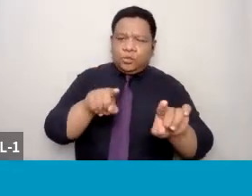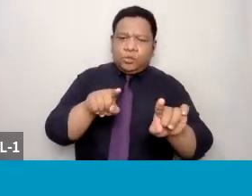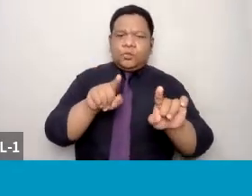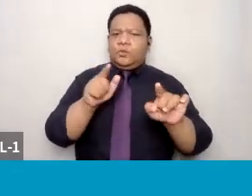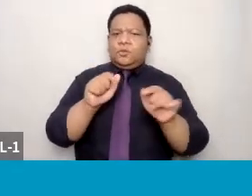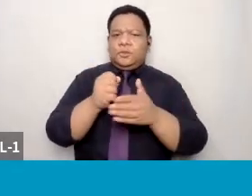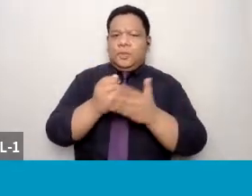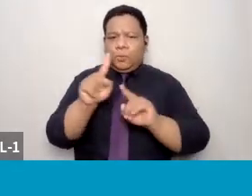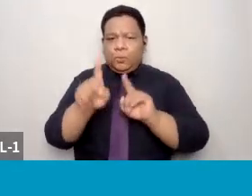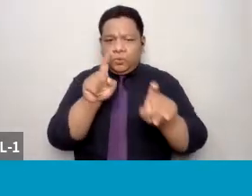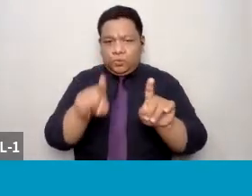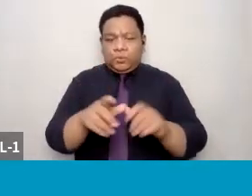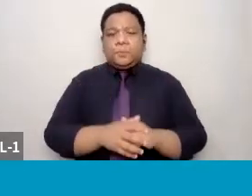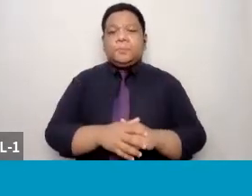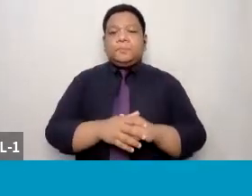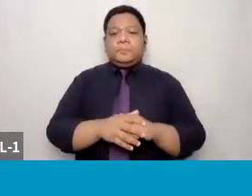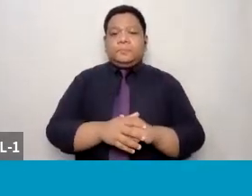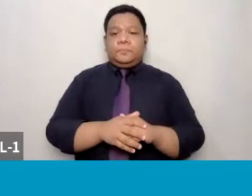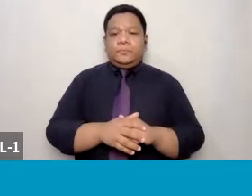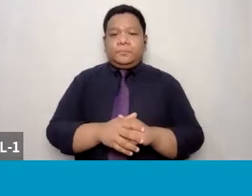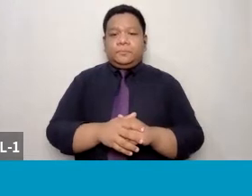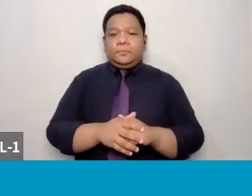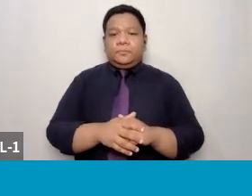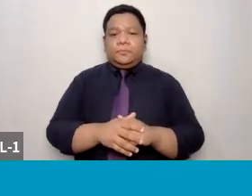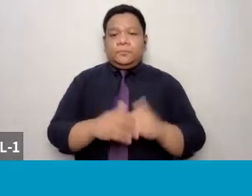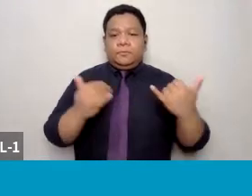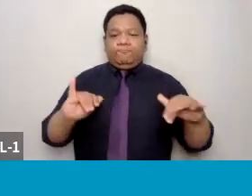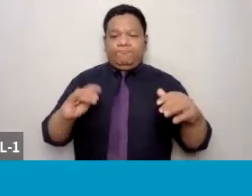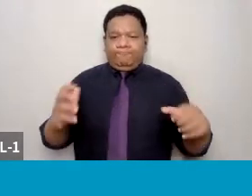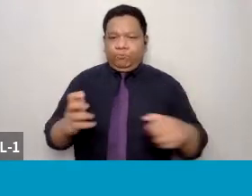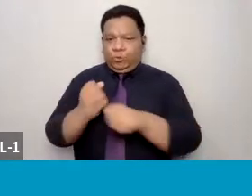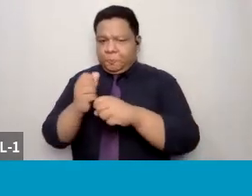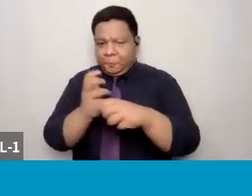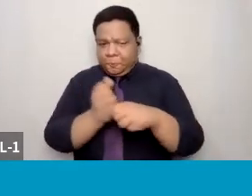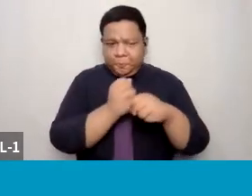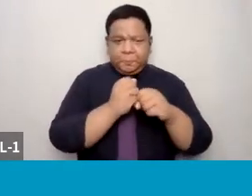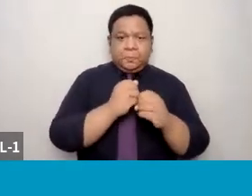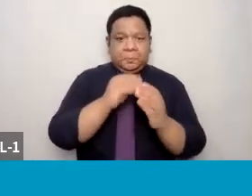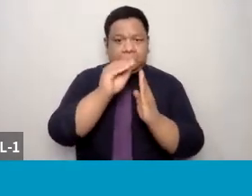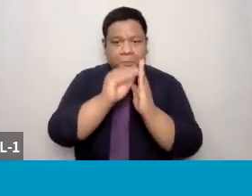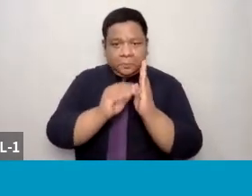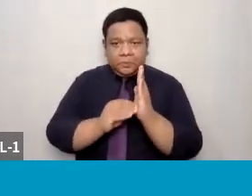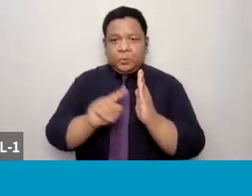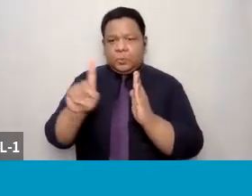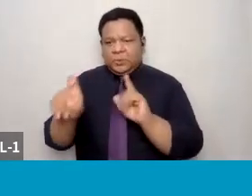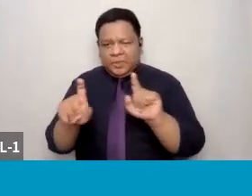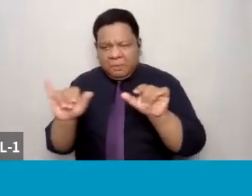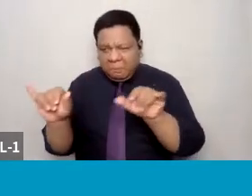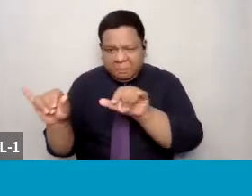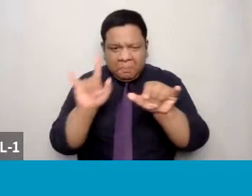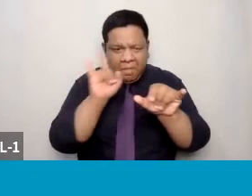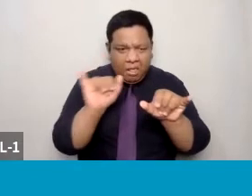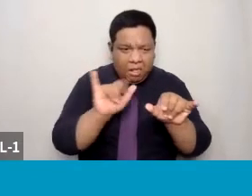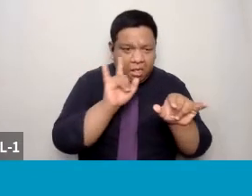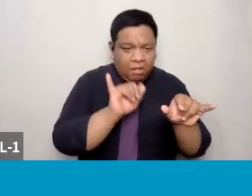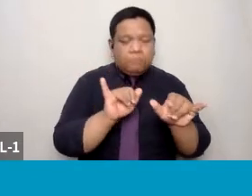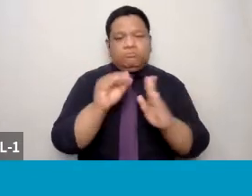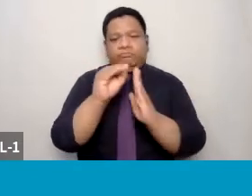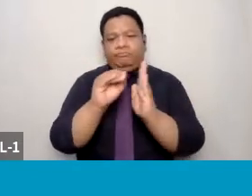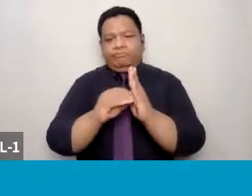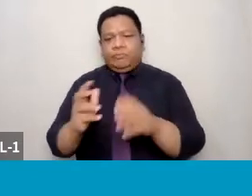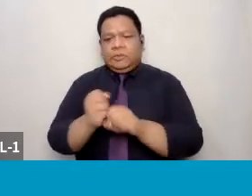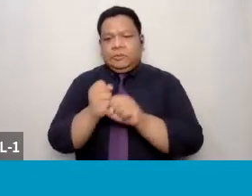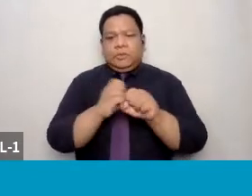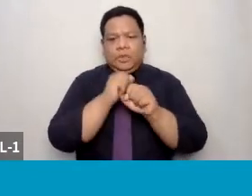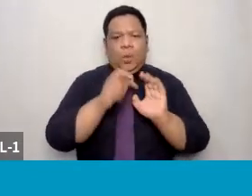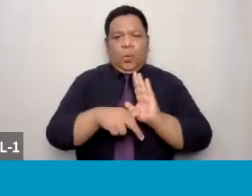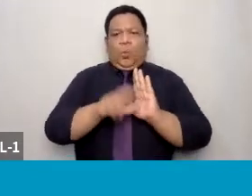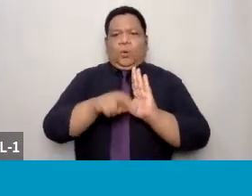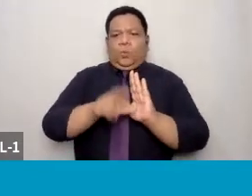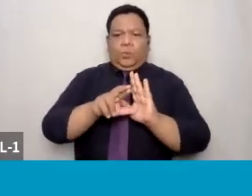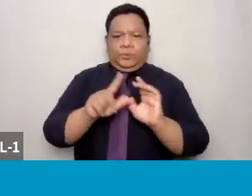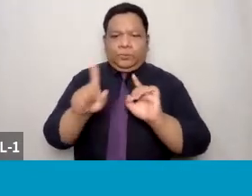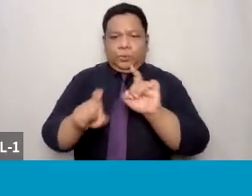And we are now lumping together the similar questions so we don’t have to ask our panelists repeatedly.